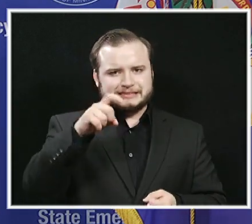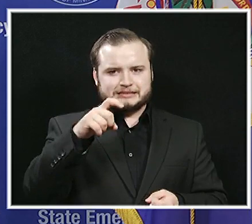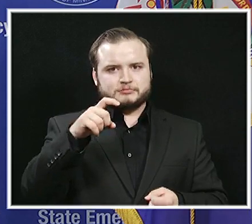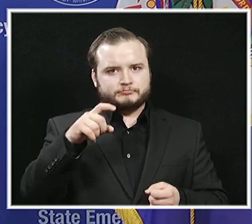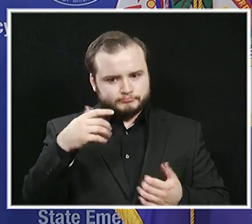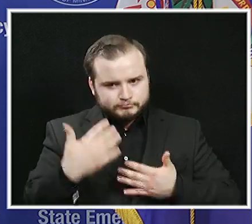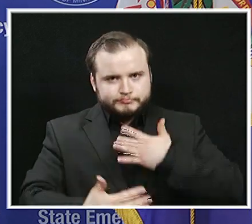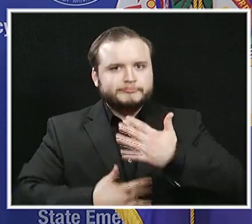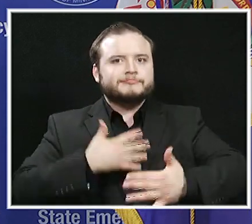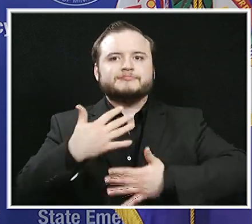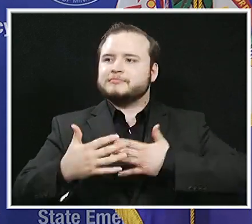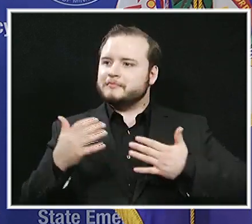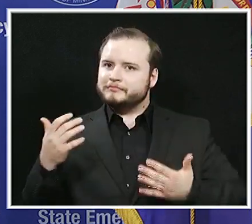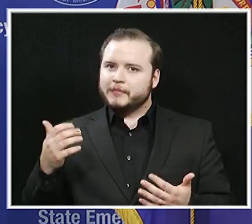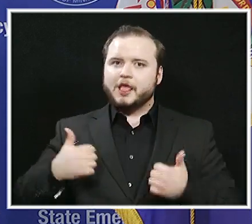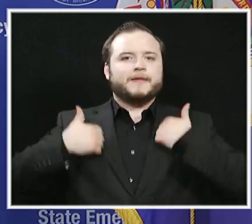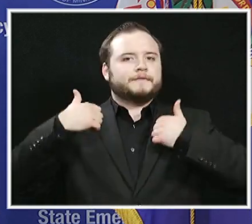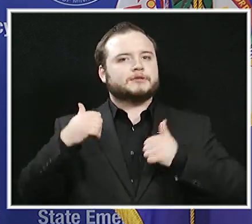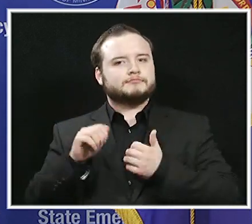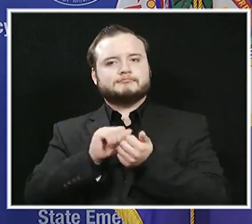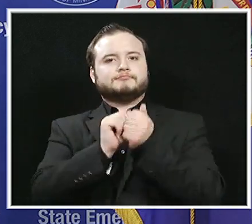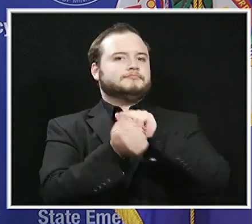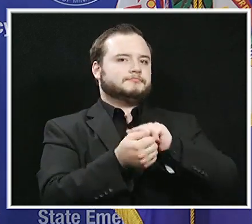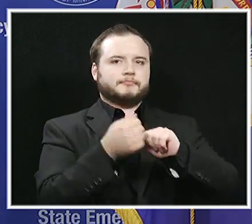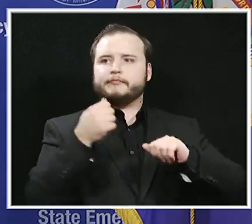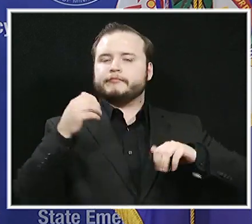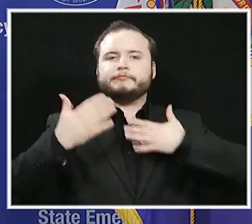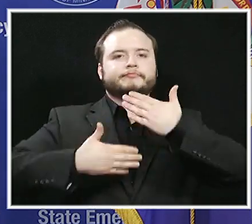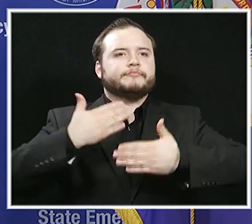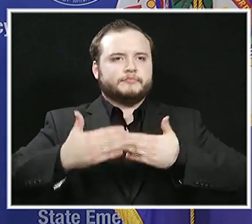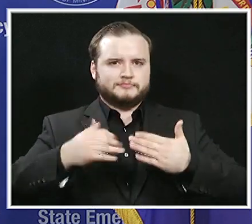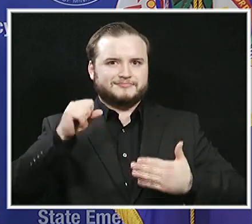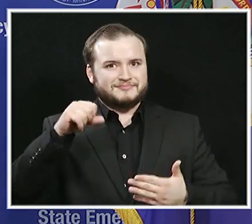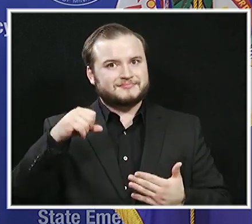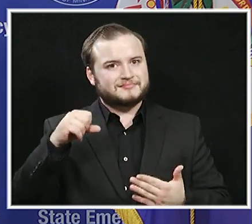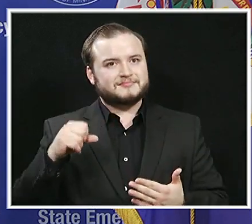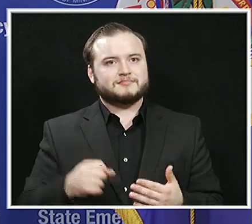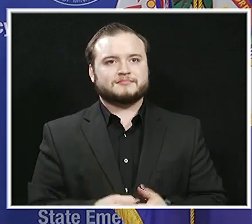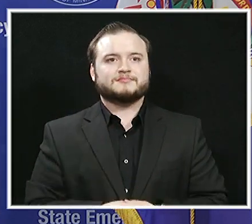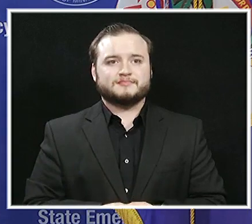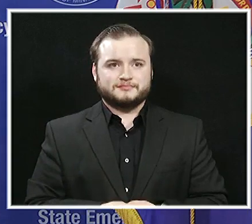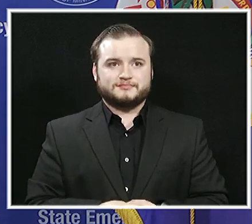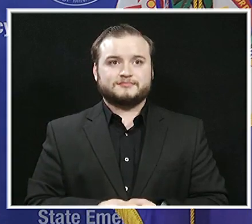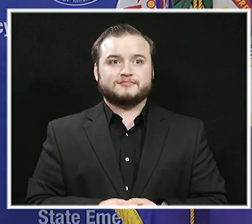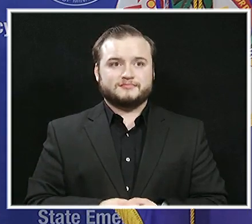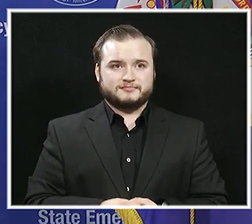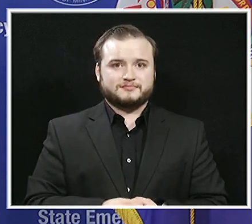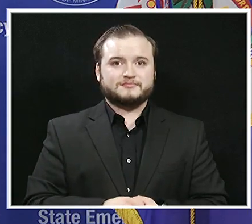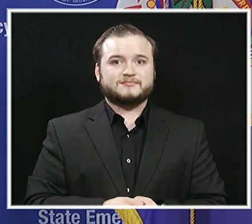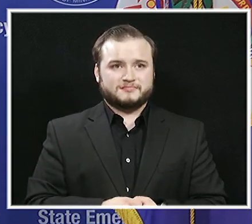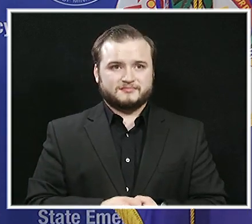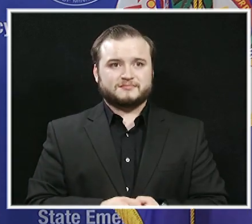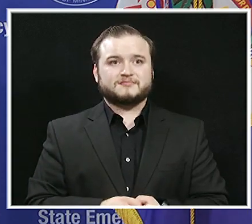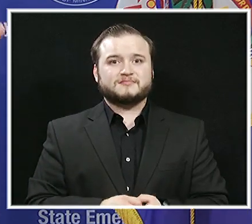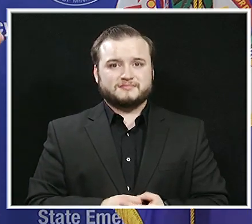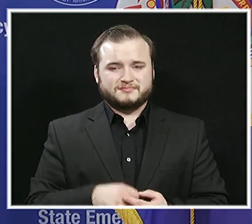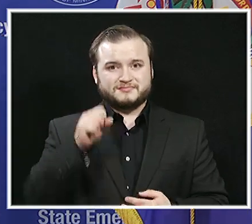But I absolutely on this question would validate your point on this is we need to get to that point because we're going to live with this for a while, I'm excited about some of the developments that were coming out